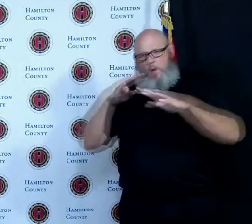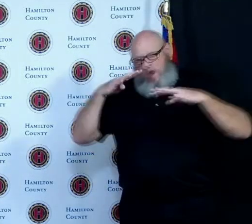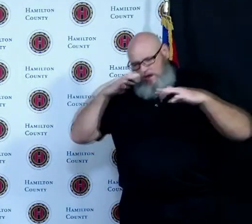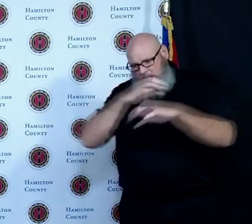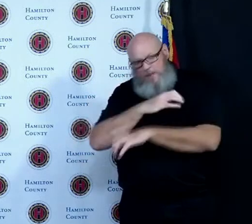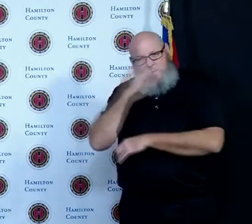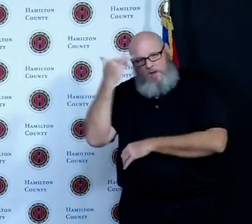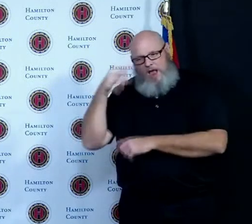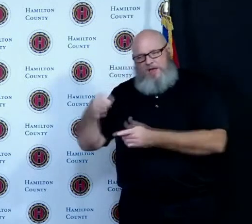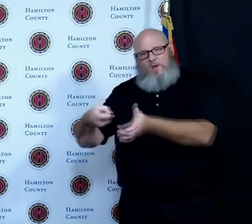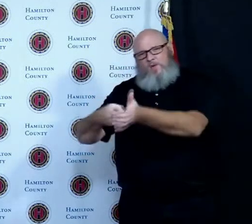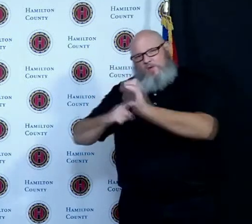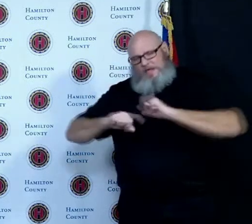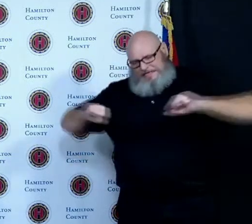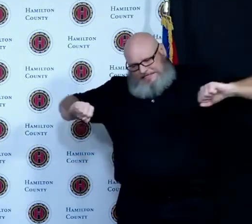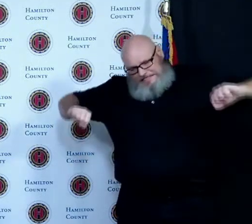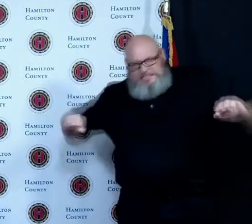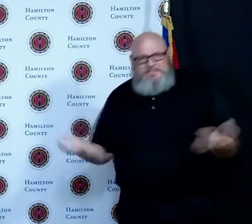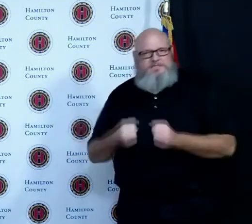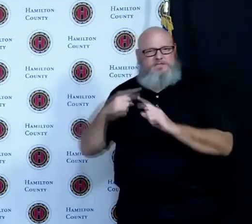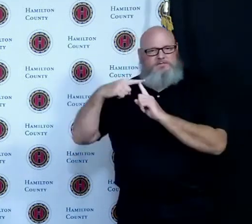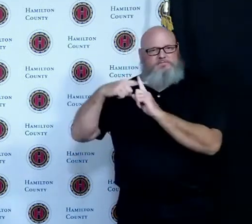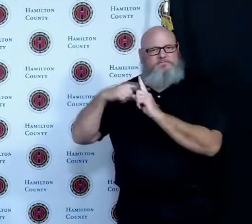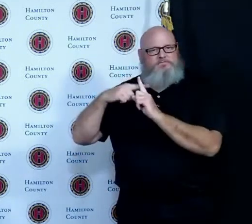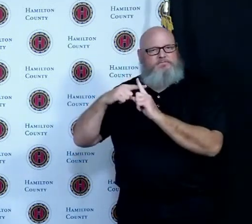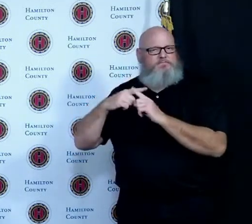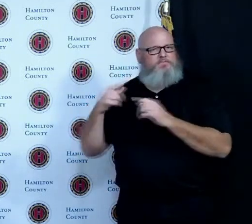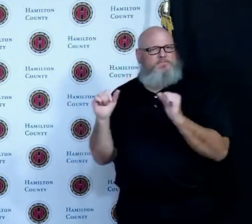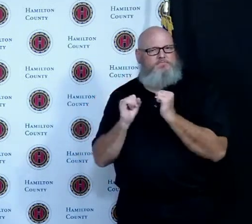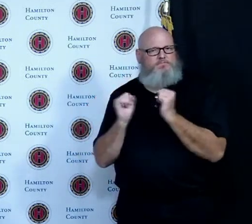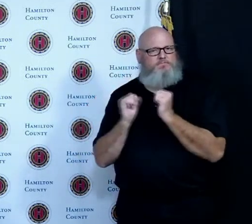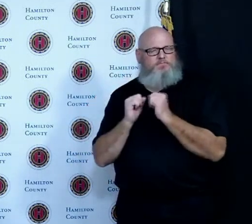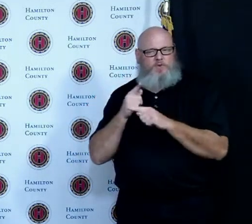distribution was put on public health but then by the end of a few months when we started to